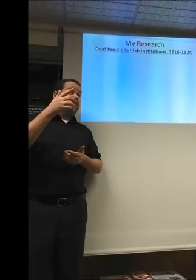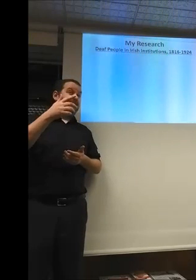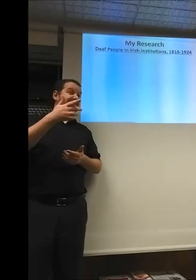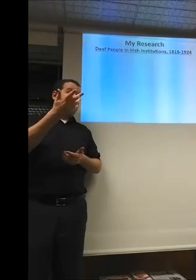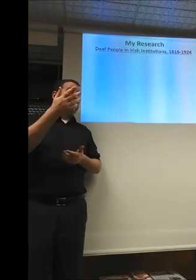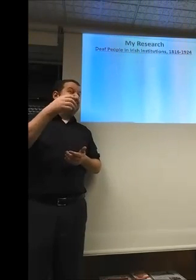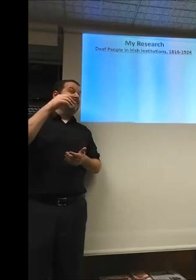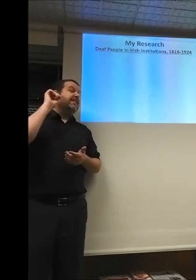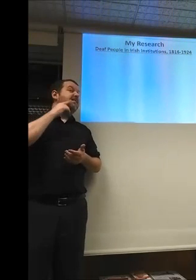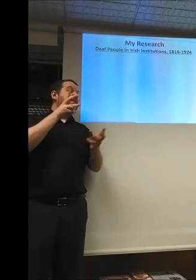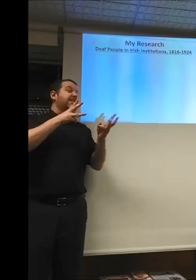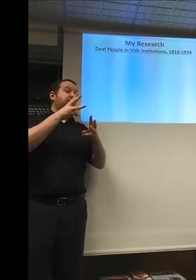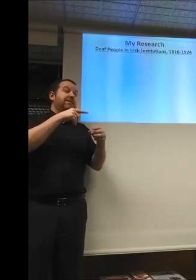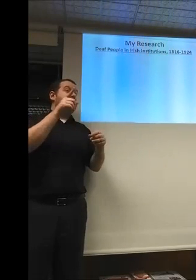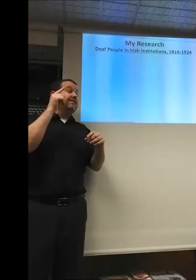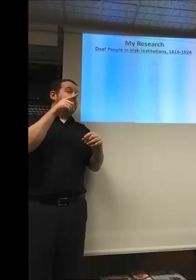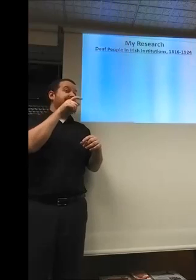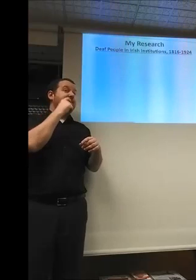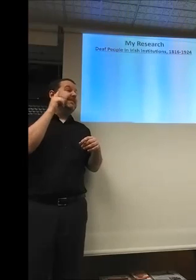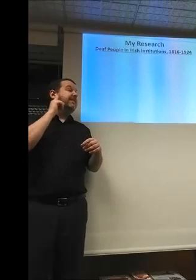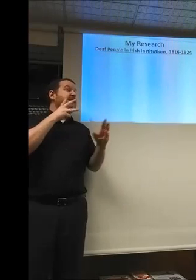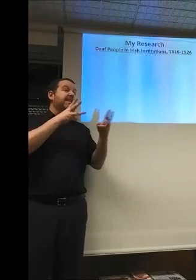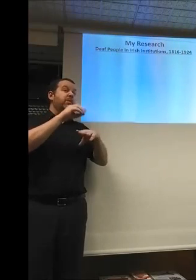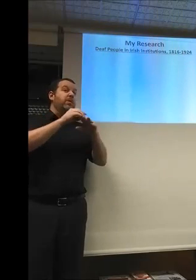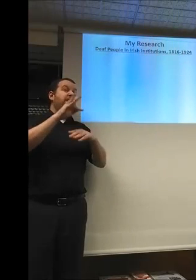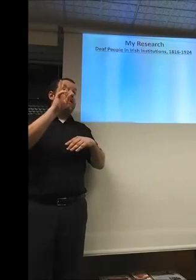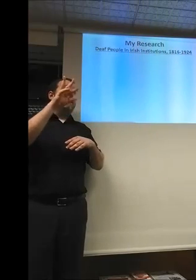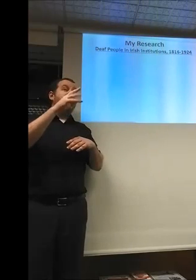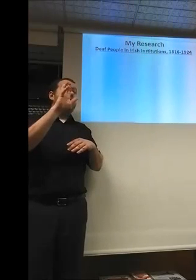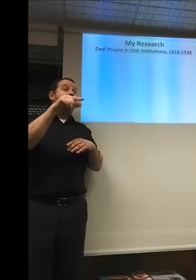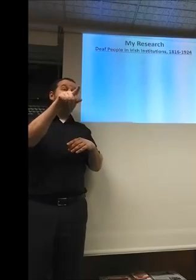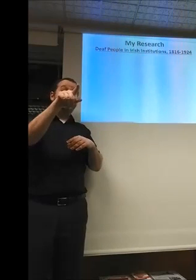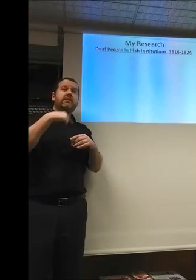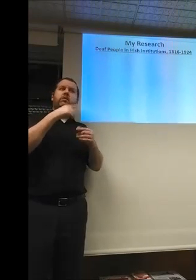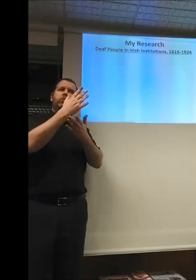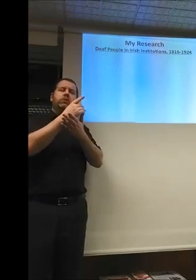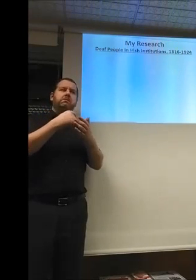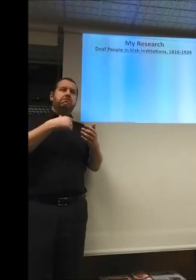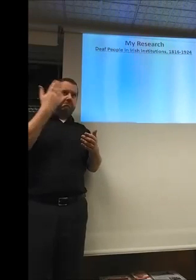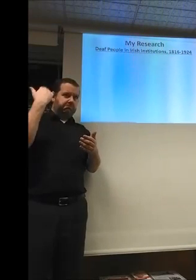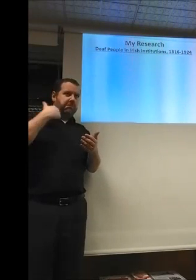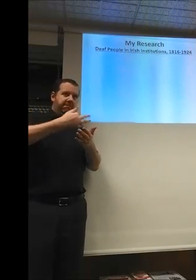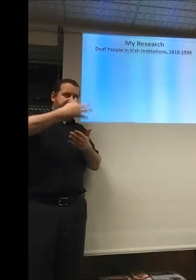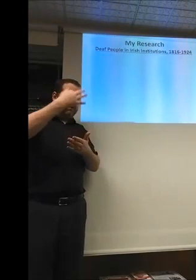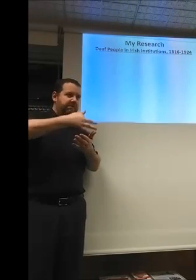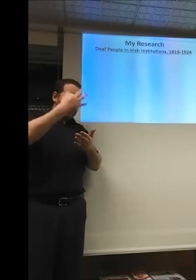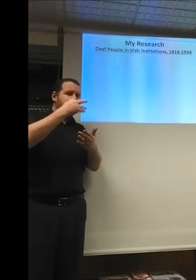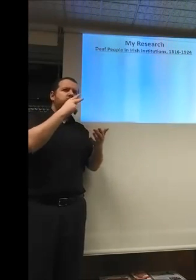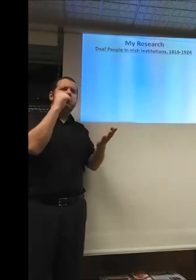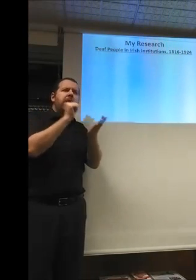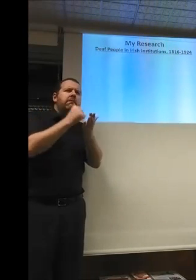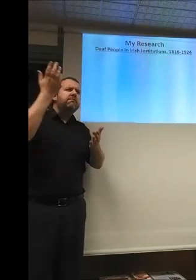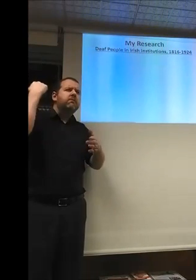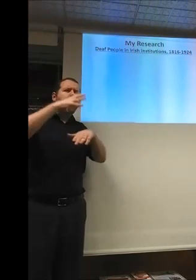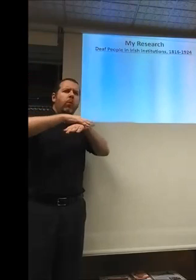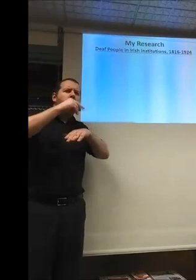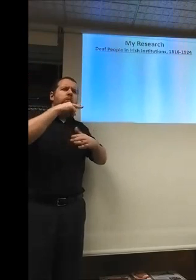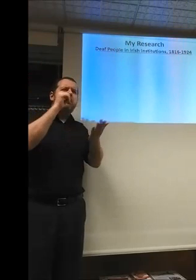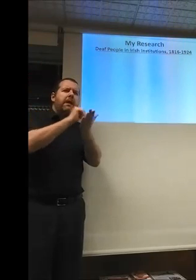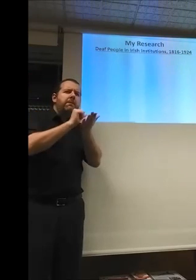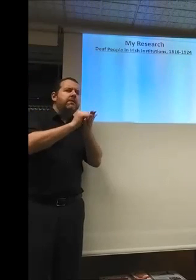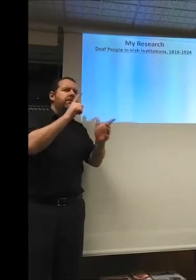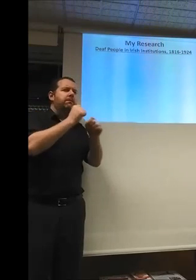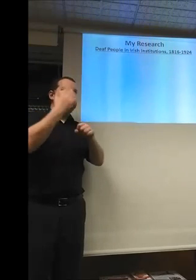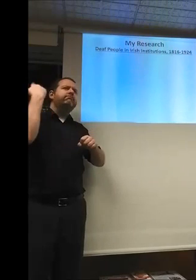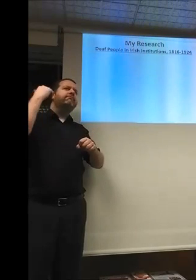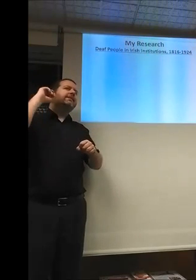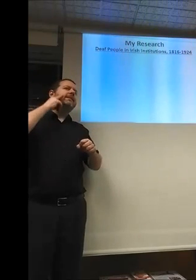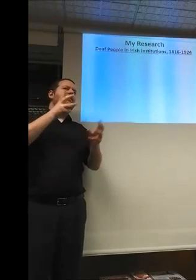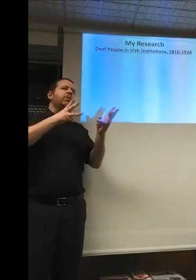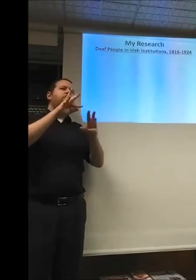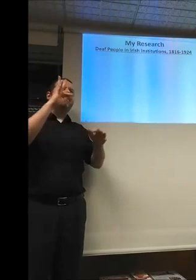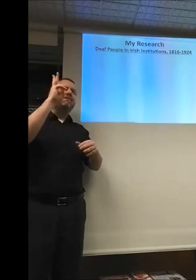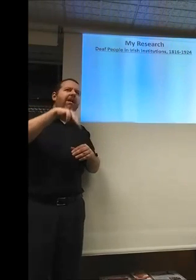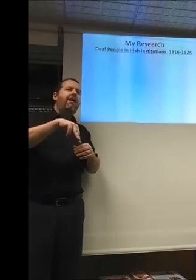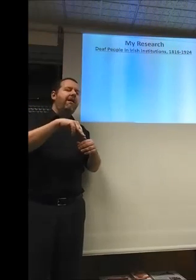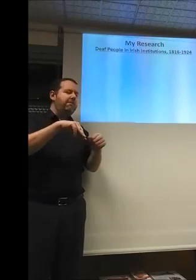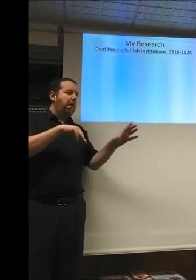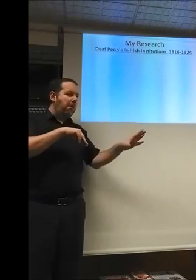…. Yes I also found from newspapers and they’ve also talked about Deaf people working